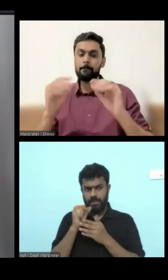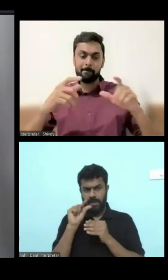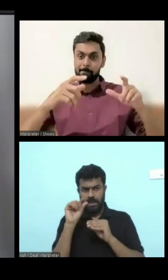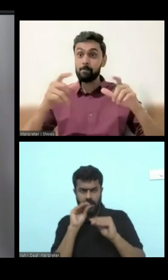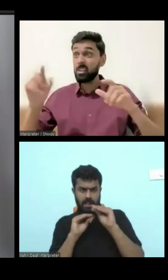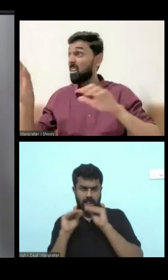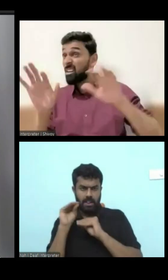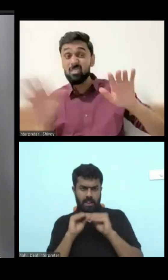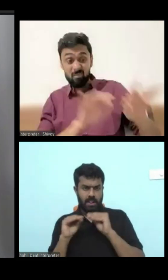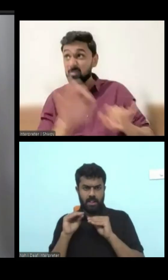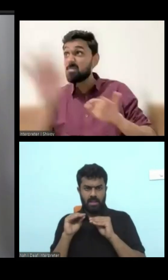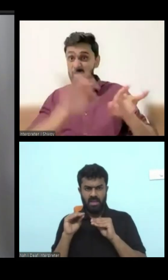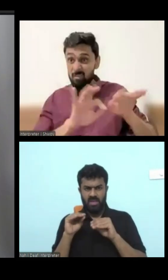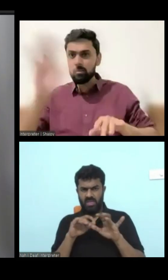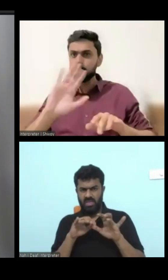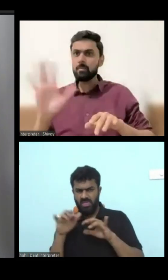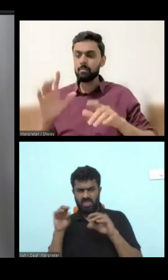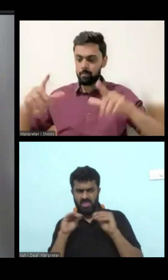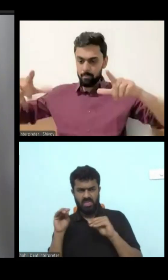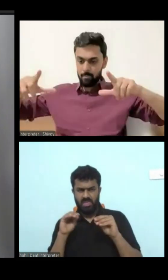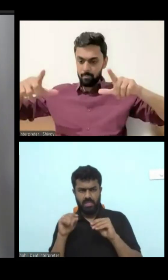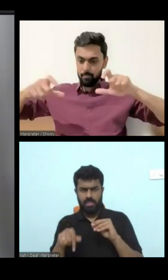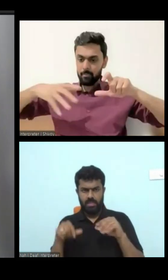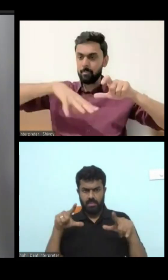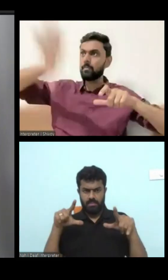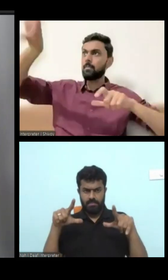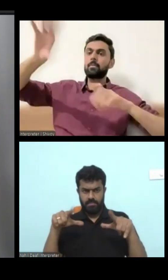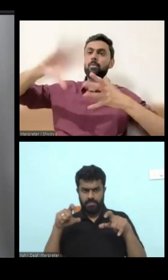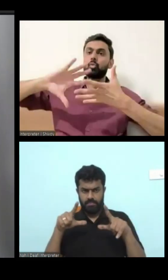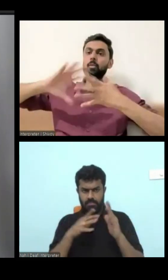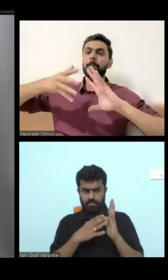Or use any AI platform to create question types and question banks.